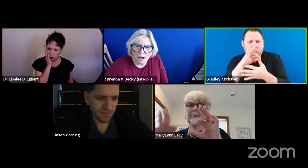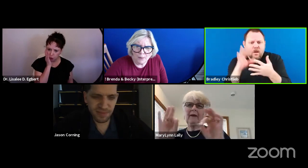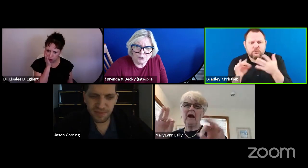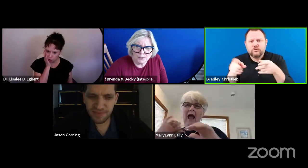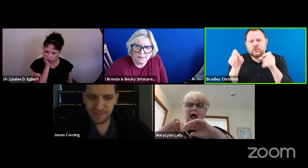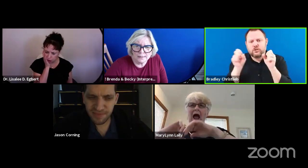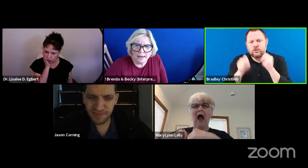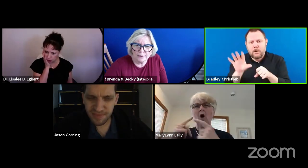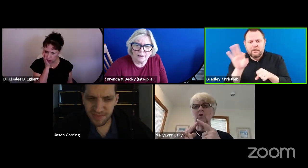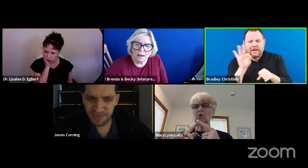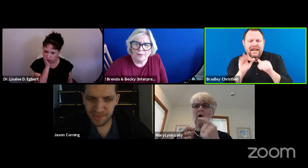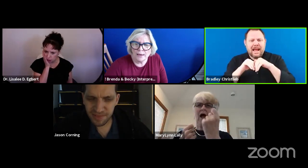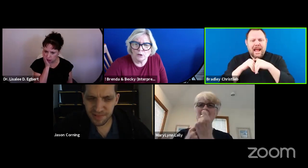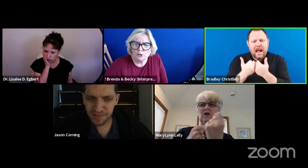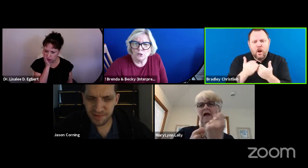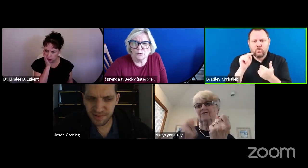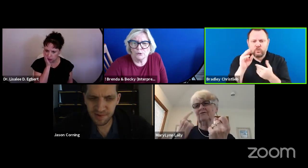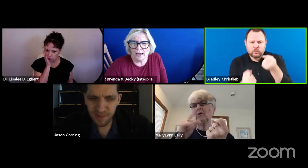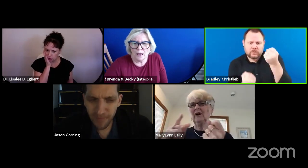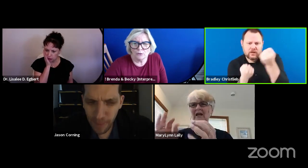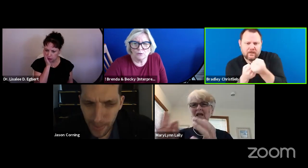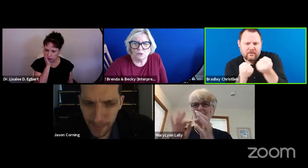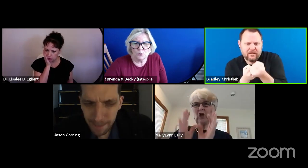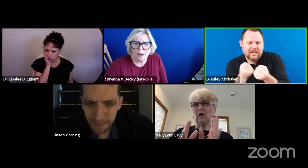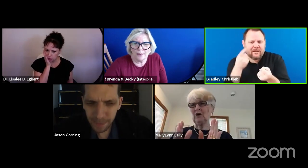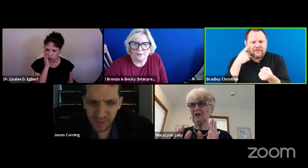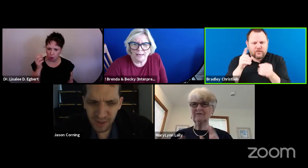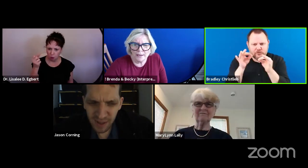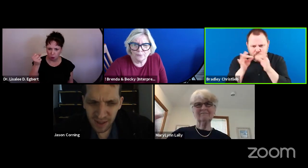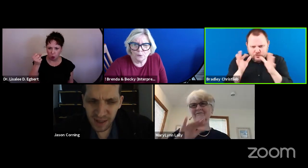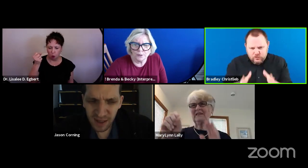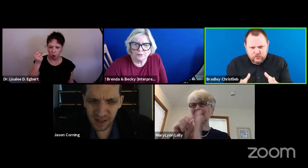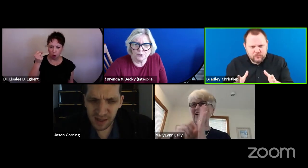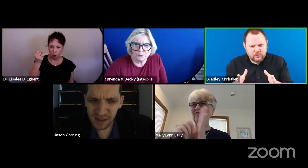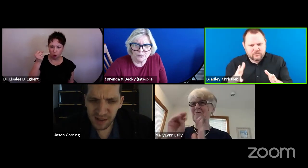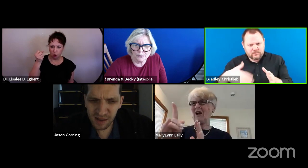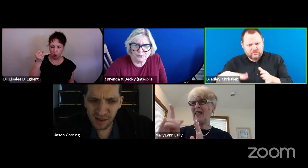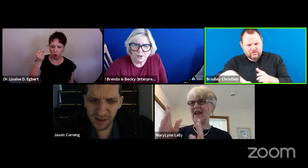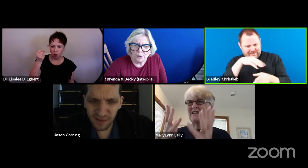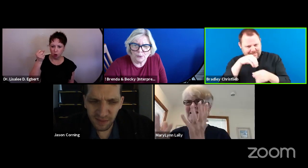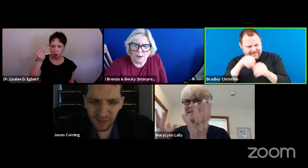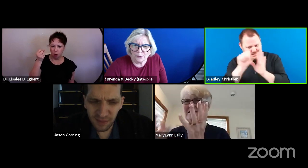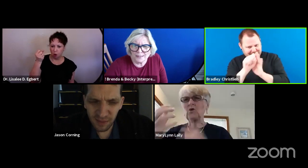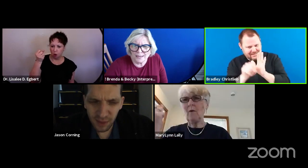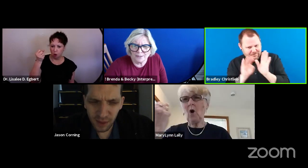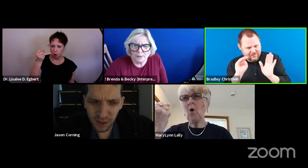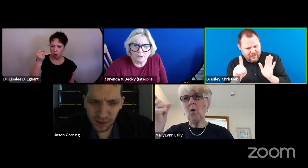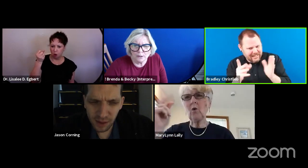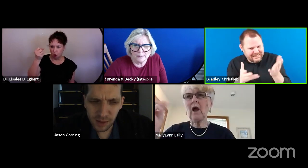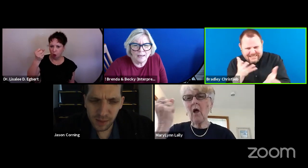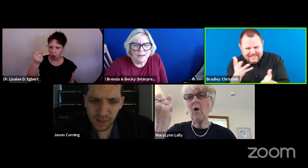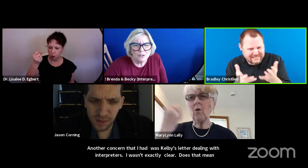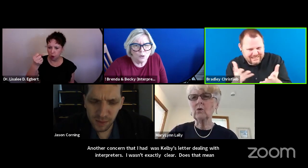options and they could choose how to advocate for interpreters throughout the state of Maryland?